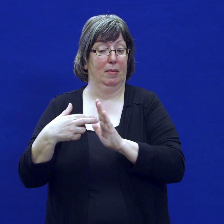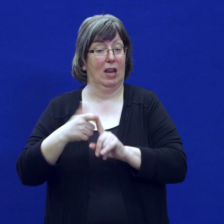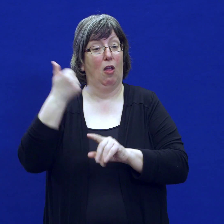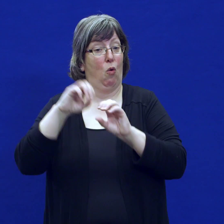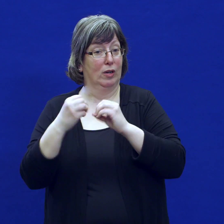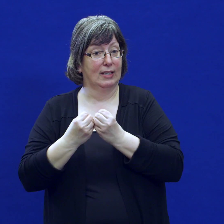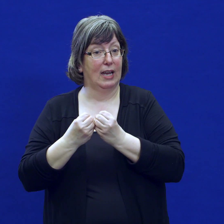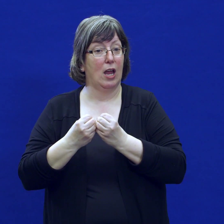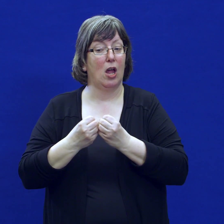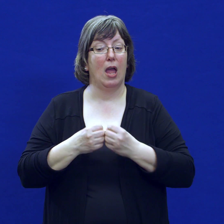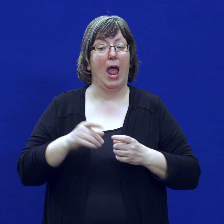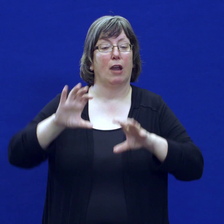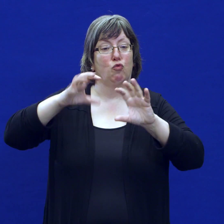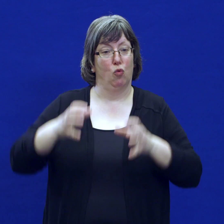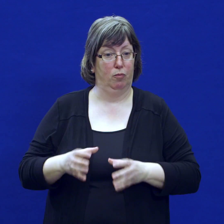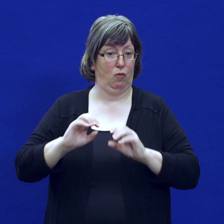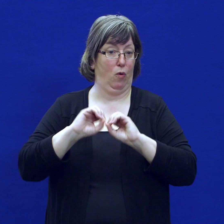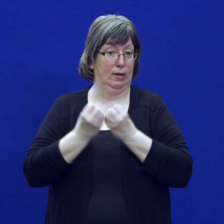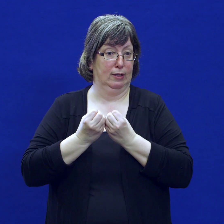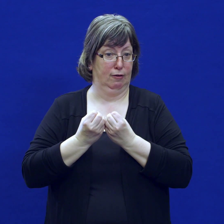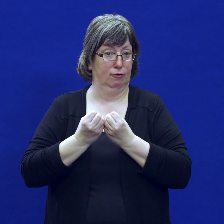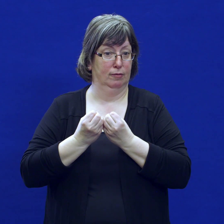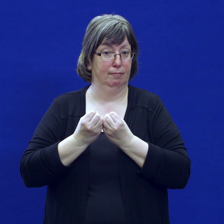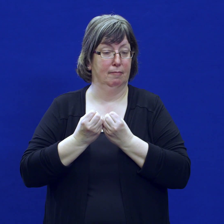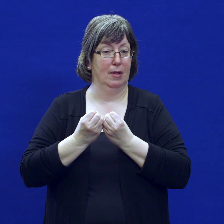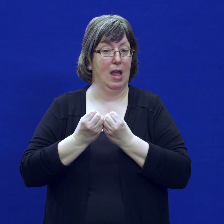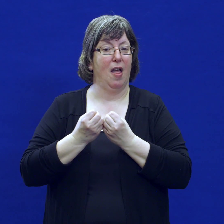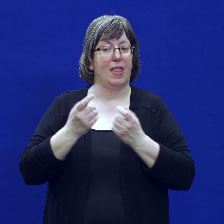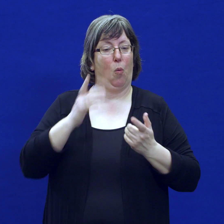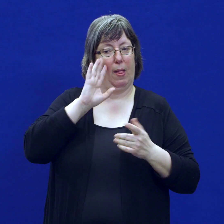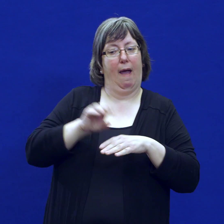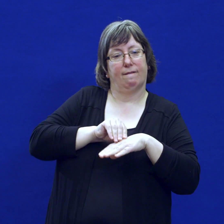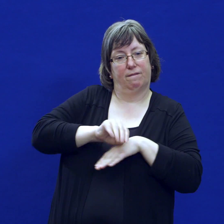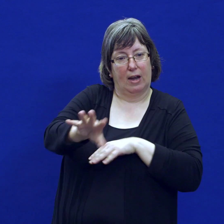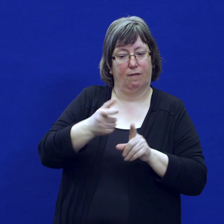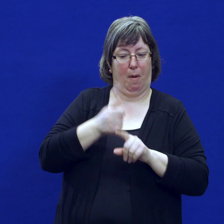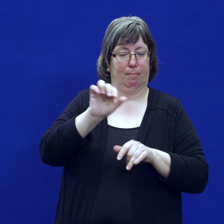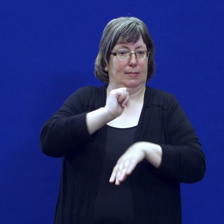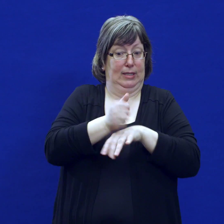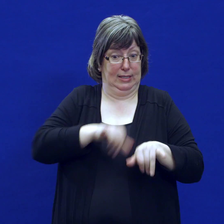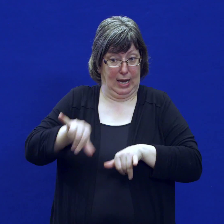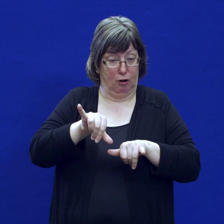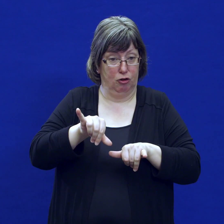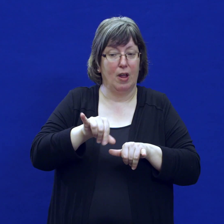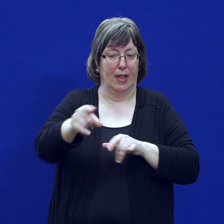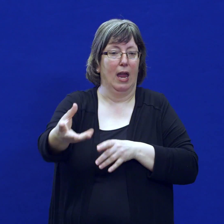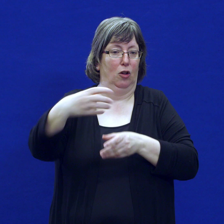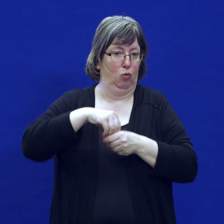and classes of organizations likely to be affected by the standard being developed